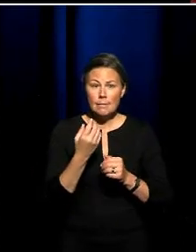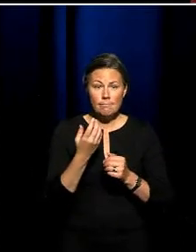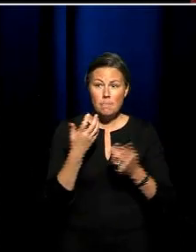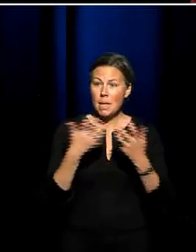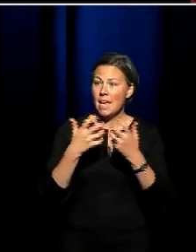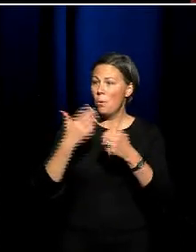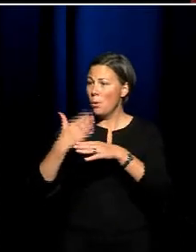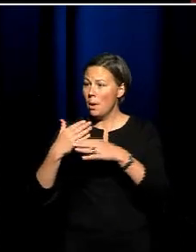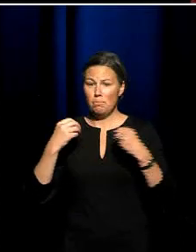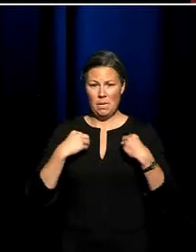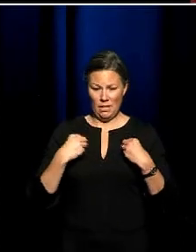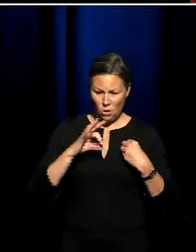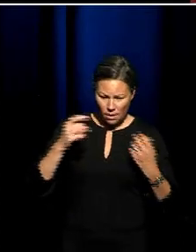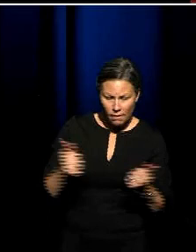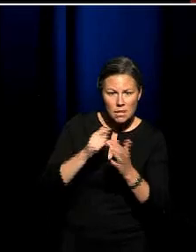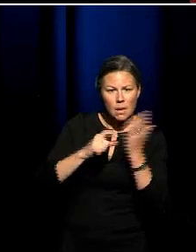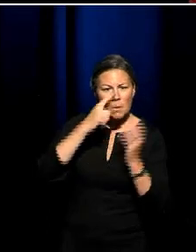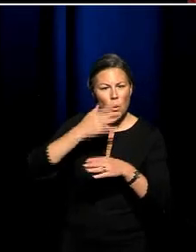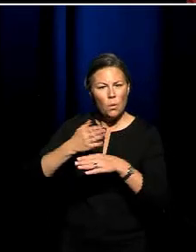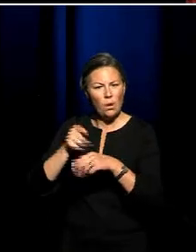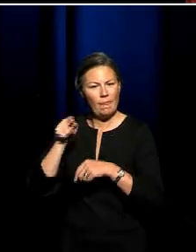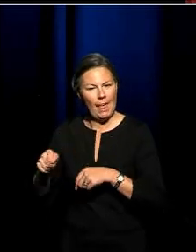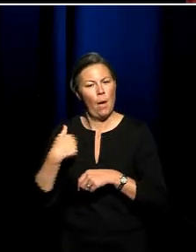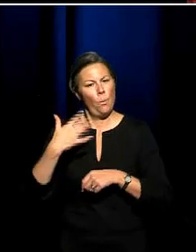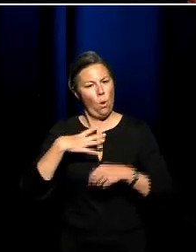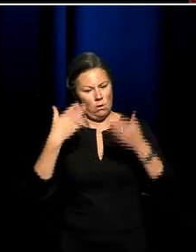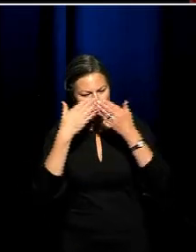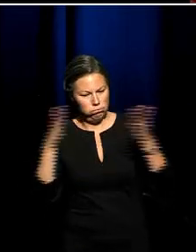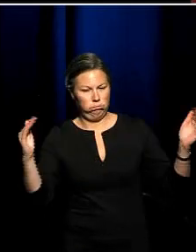Public Service. Currently about 10 percent of staff have reported that they have a